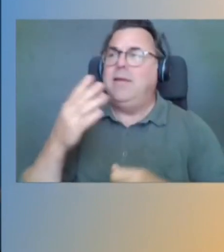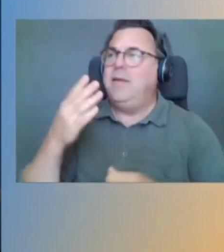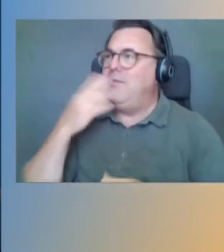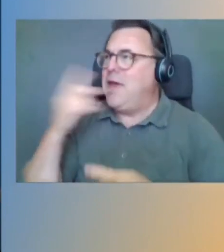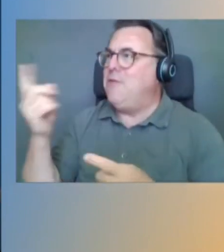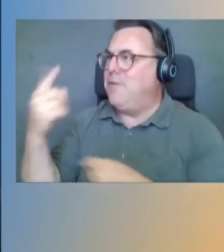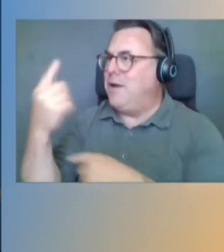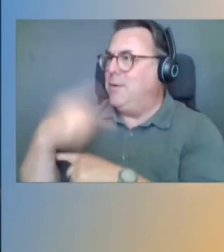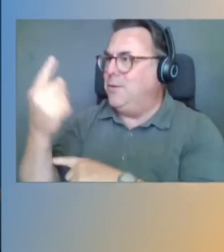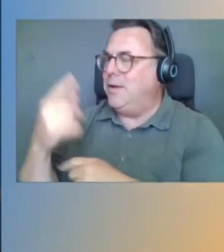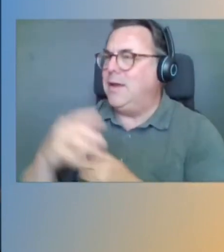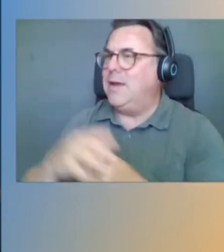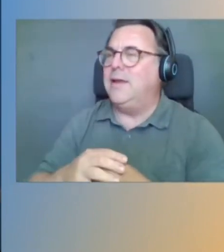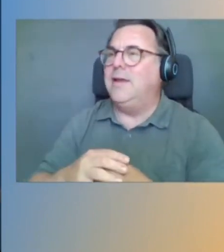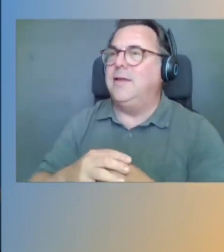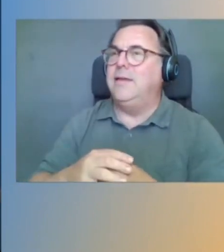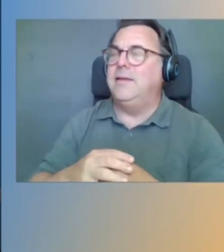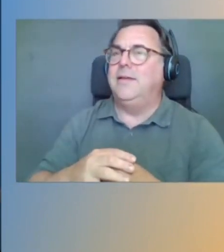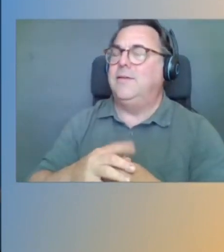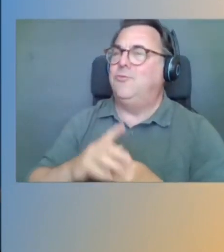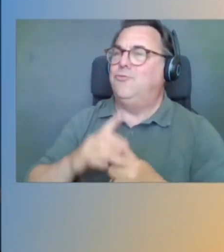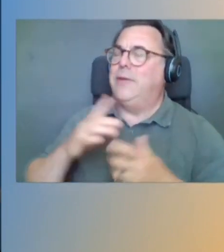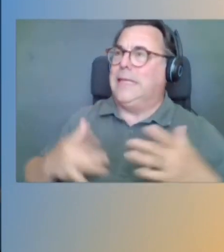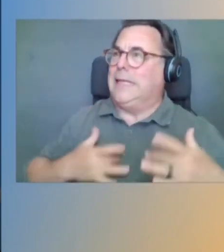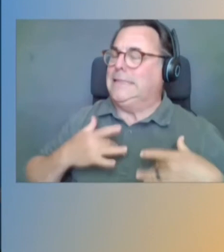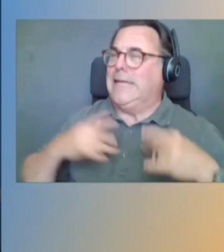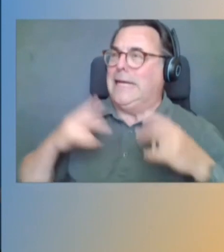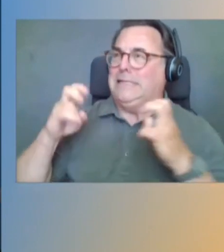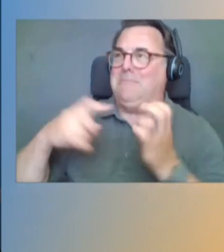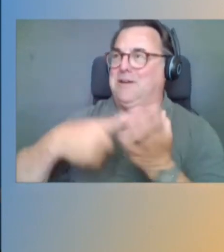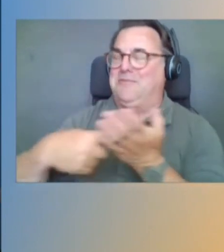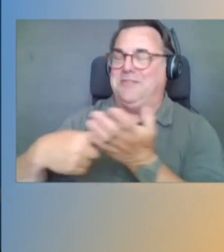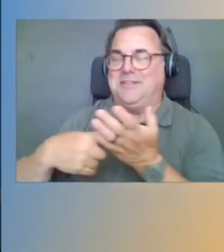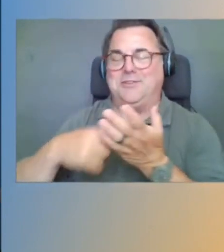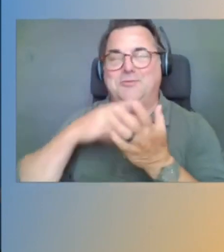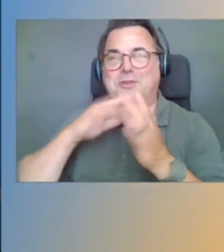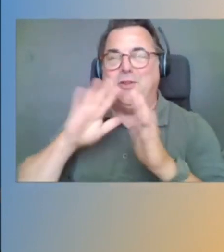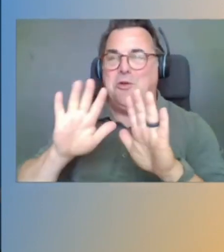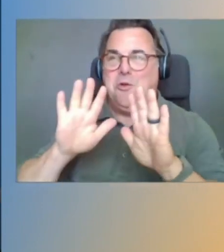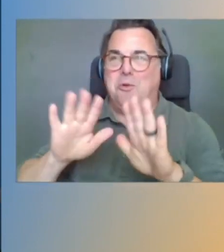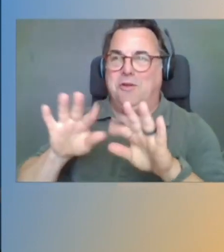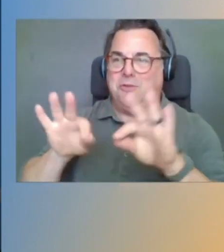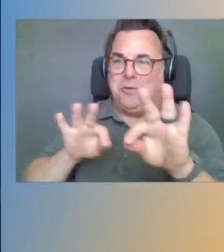I think it's a really exciting topic and I think it's great to be able to explain to everyone,